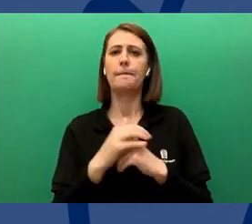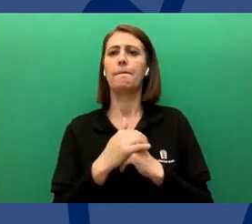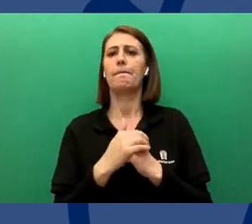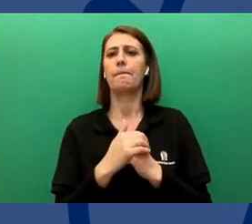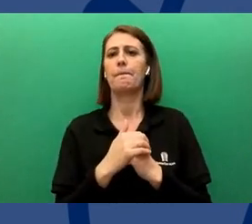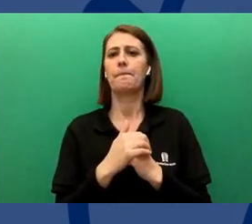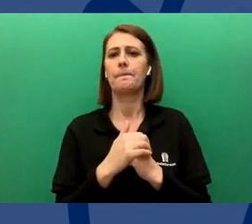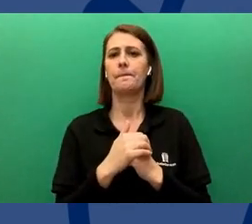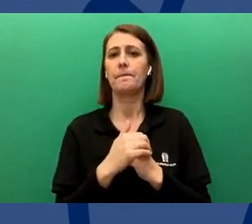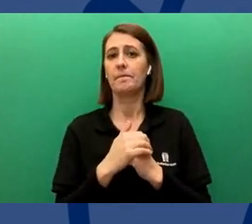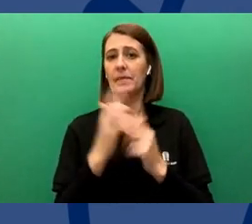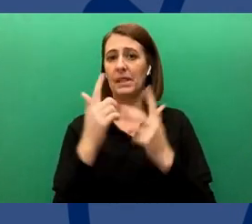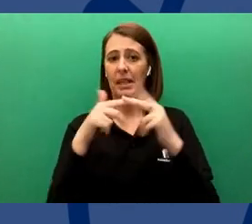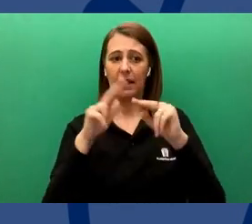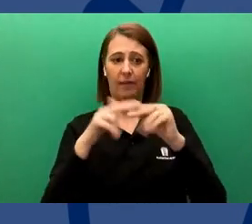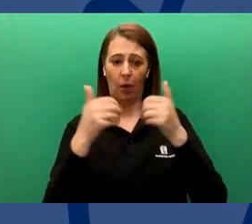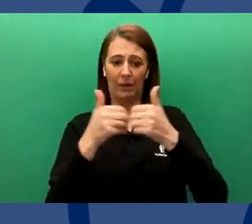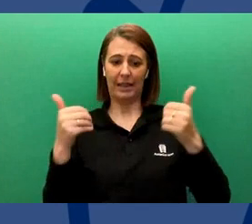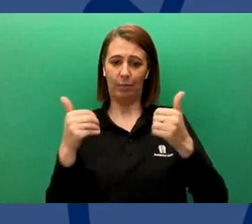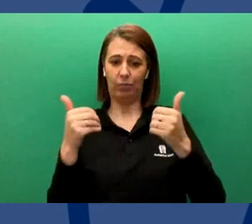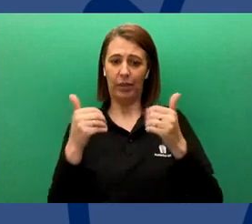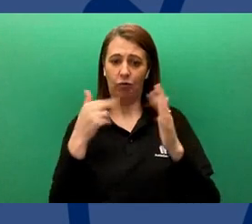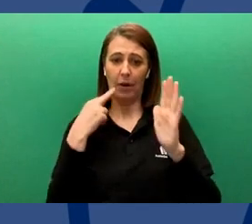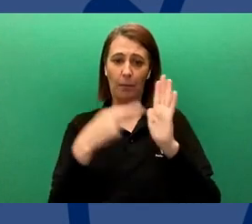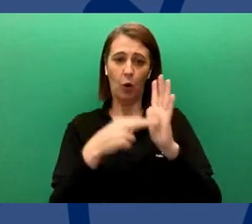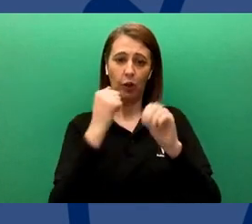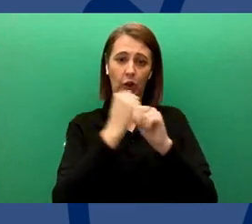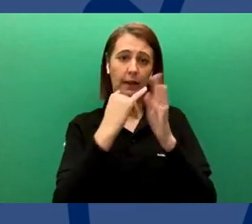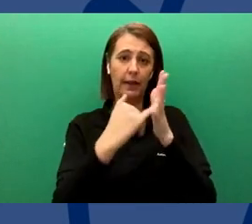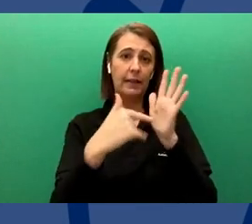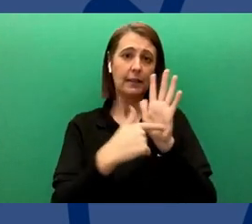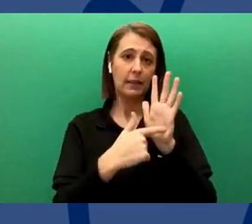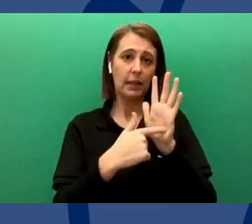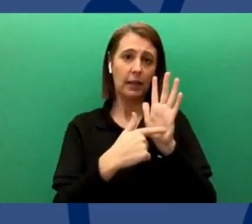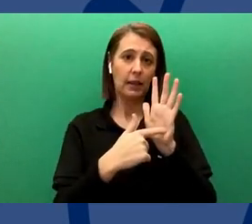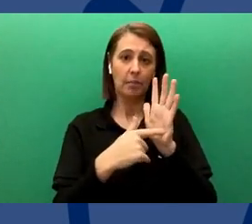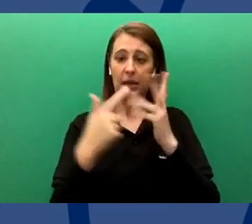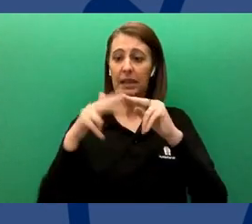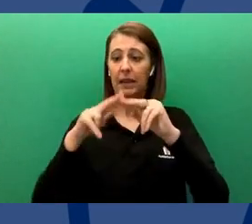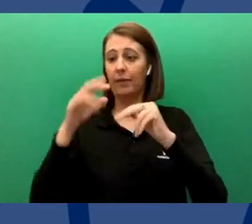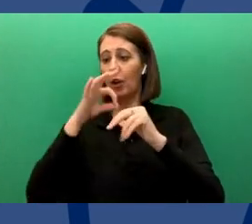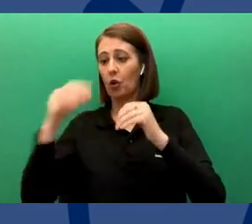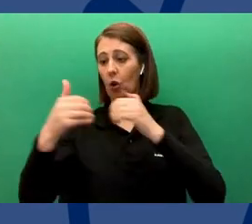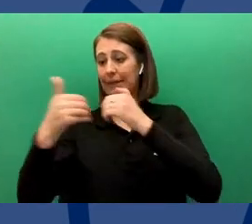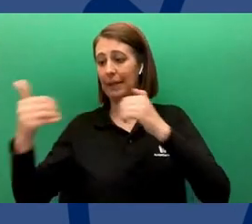reporting GST revenue. But if they were not separately reporting GST revenue, then it